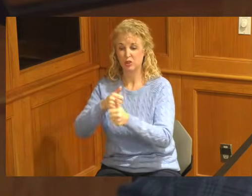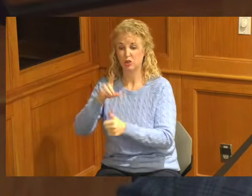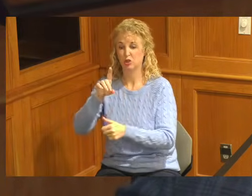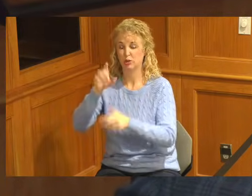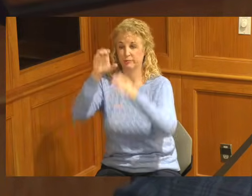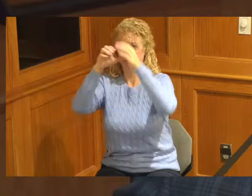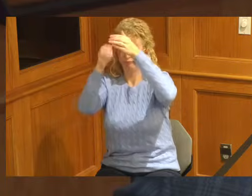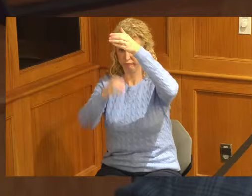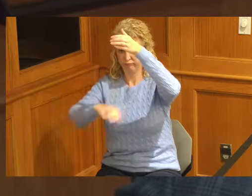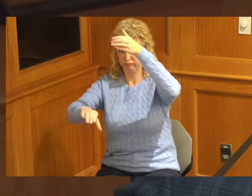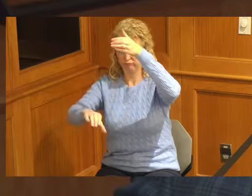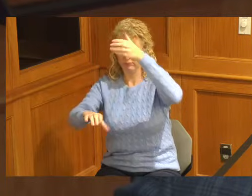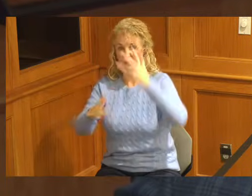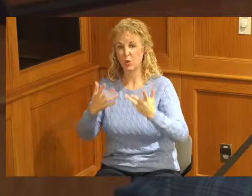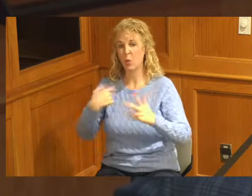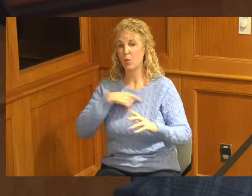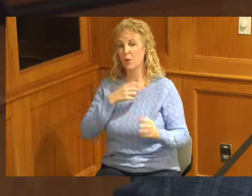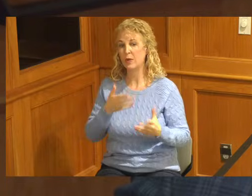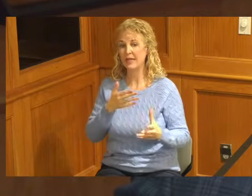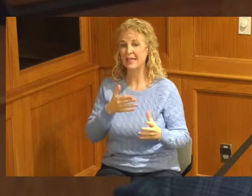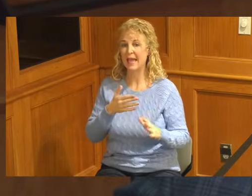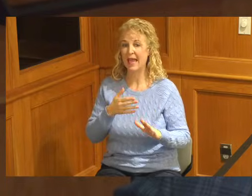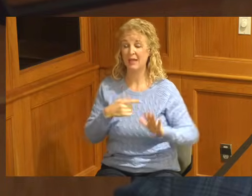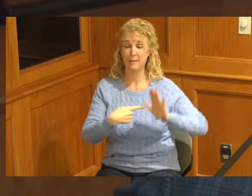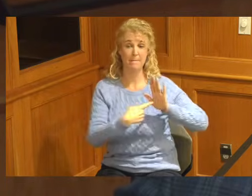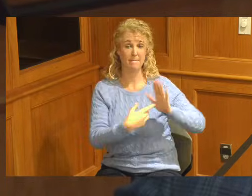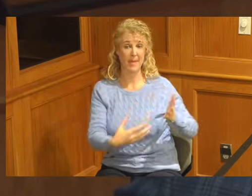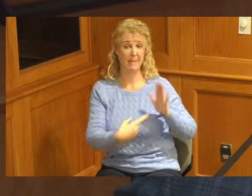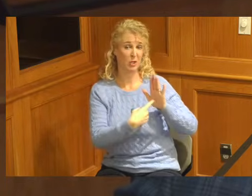little bit more on that so that we can think about the replication of the program. I mean,